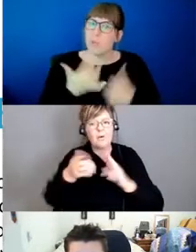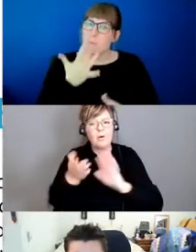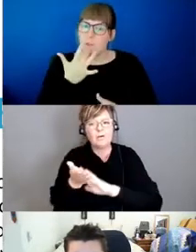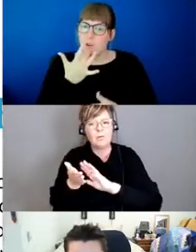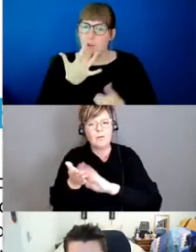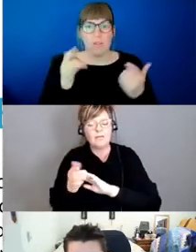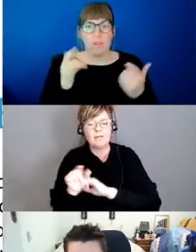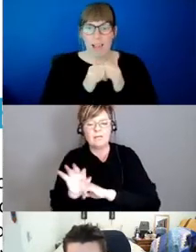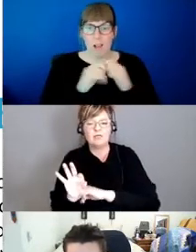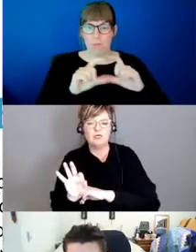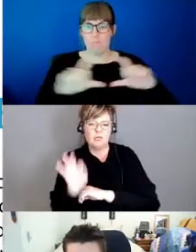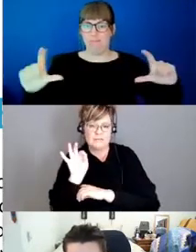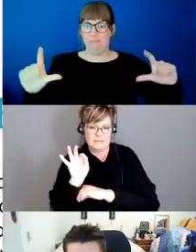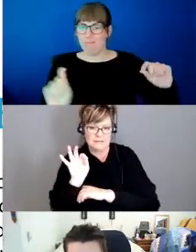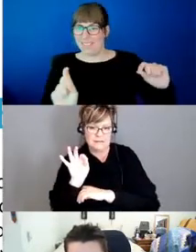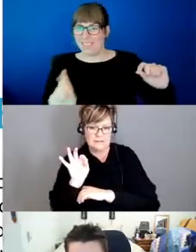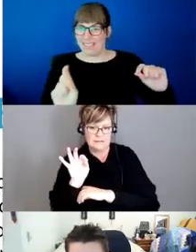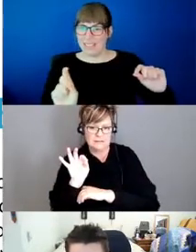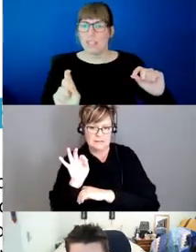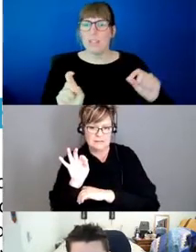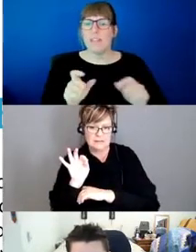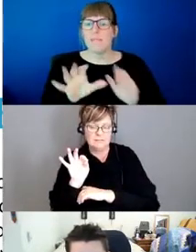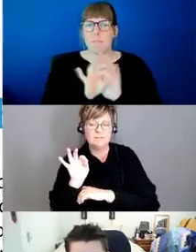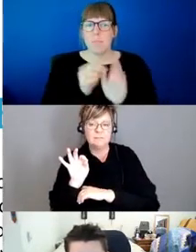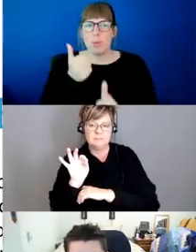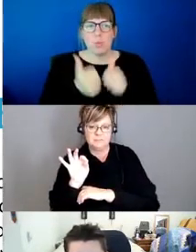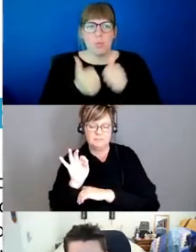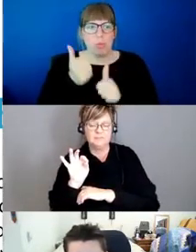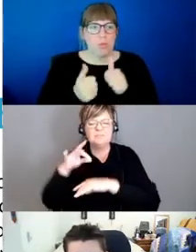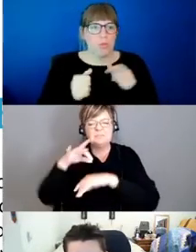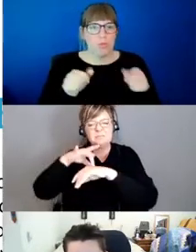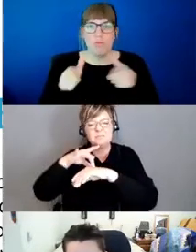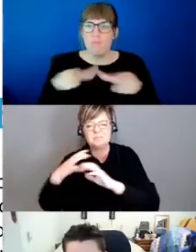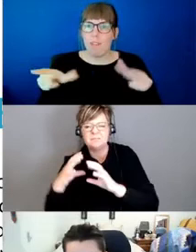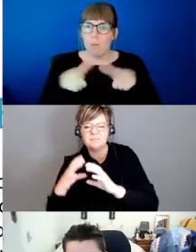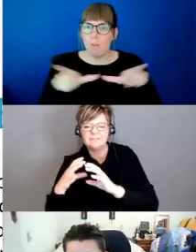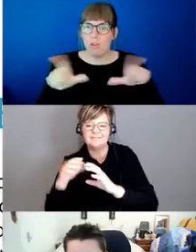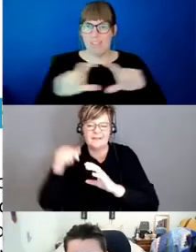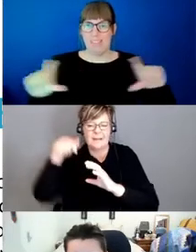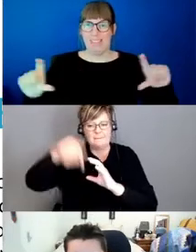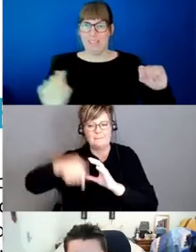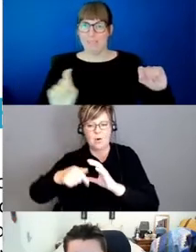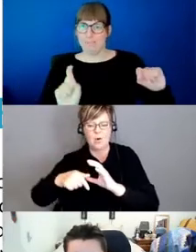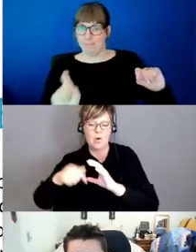AND THAT IS THE BOTTOM BAR THAT POPS UP USUALLY WHEN YOU WIGGLE YOUR MOUSE A LITTLE. ONCE